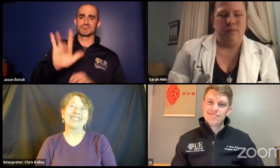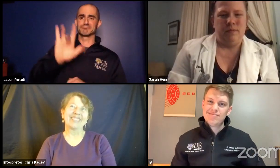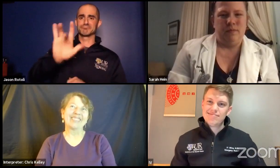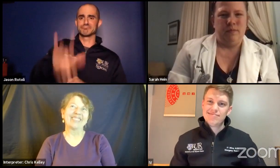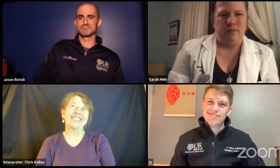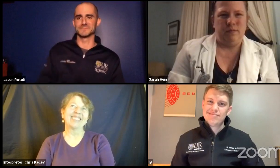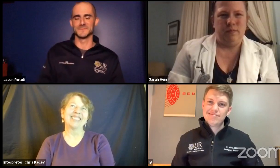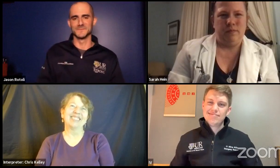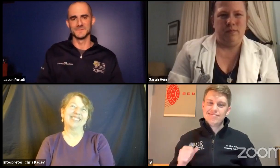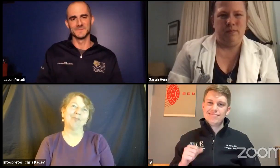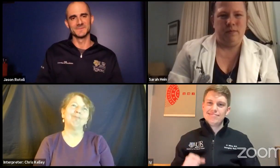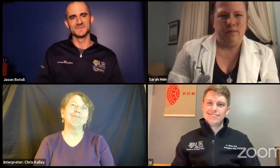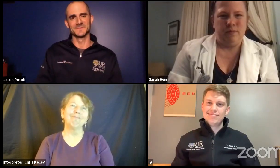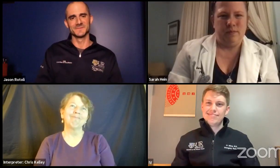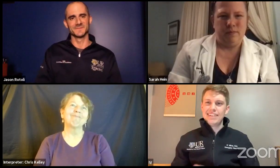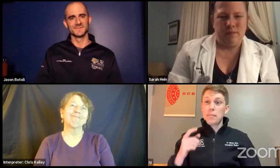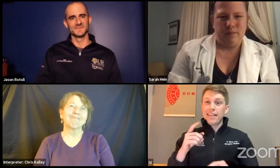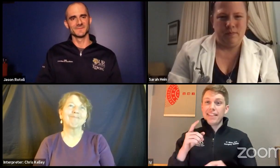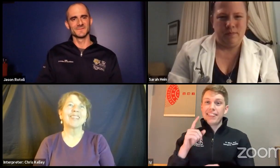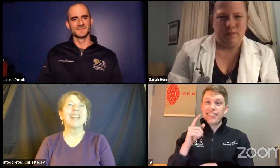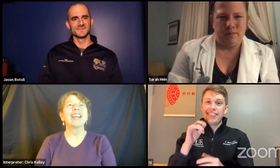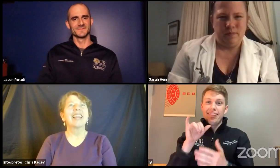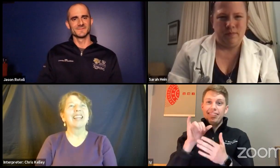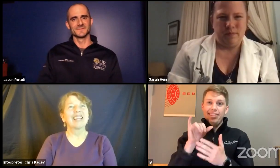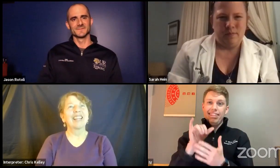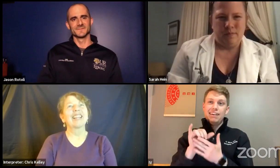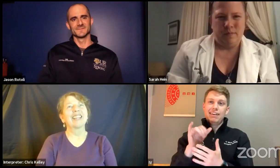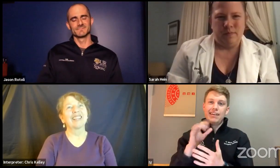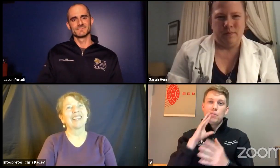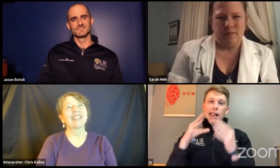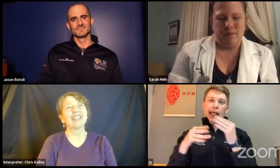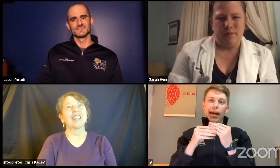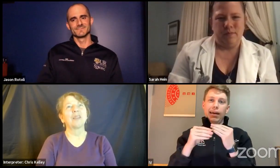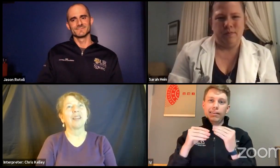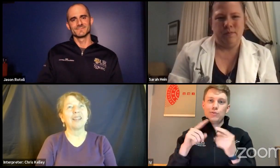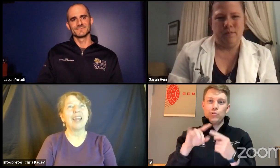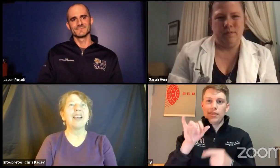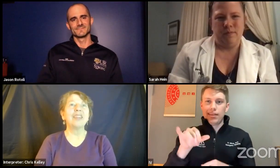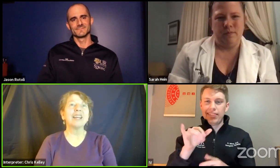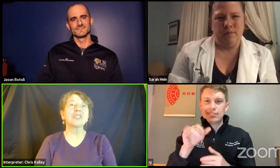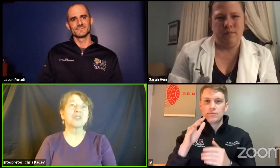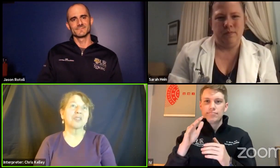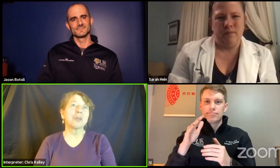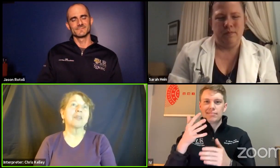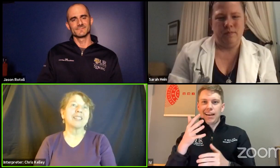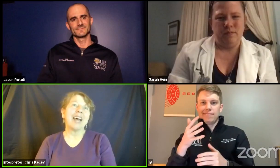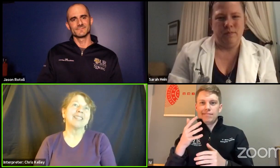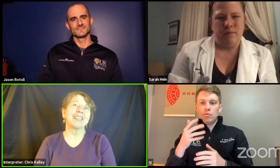chest. And when that pain happens it can radiate up through the chest